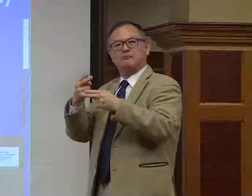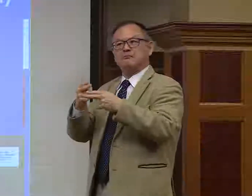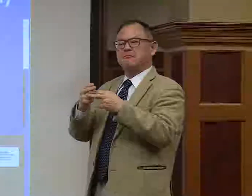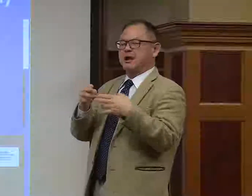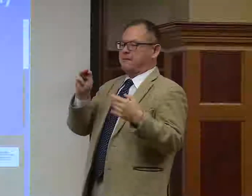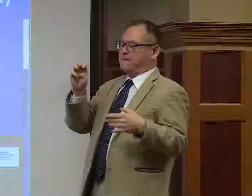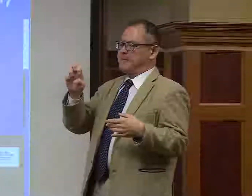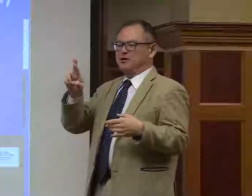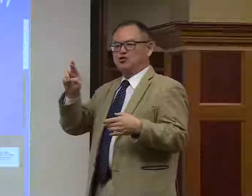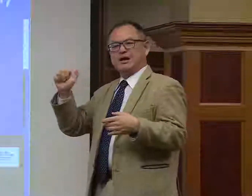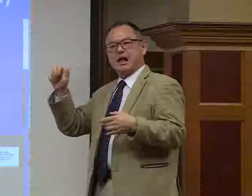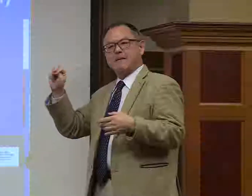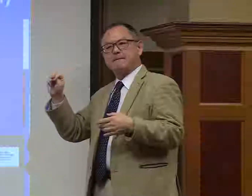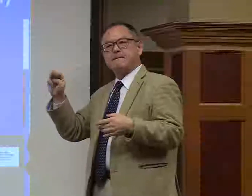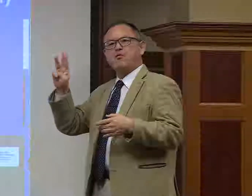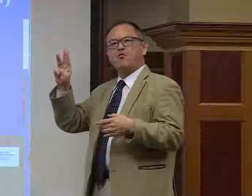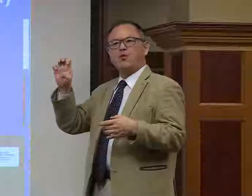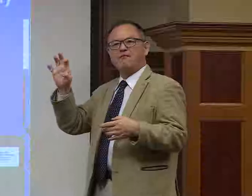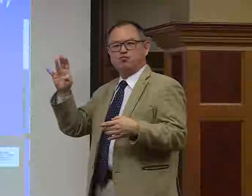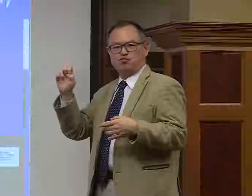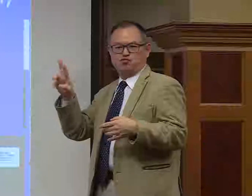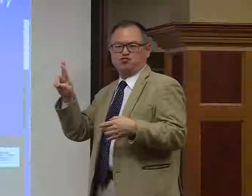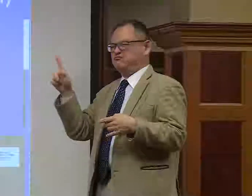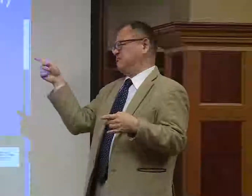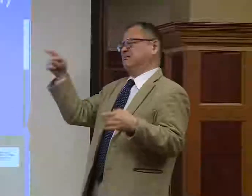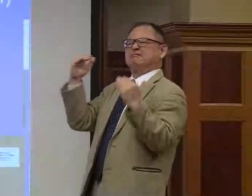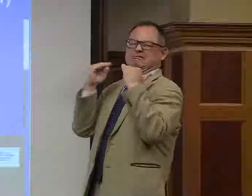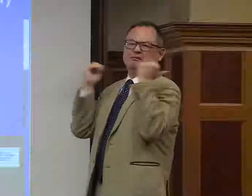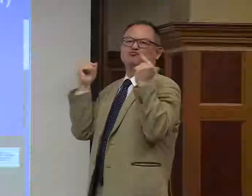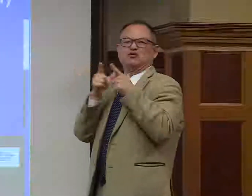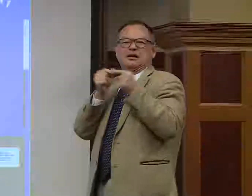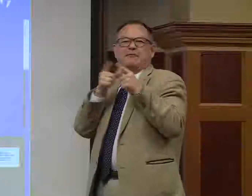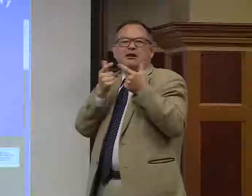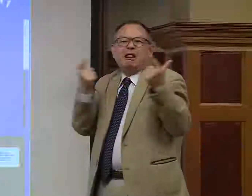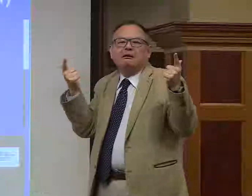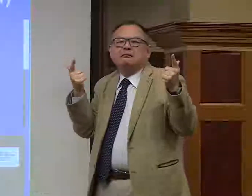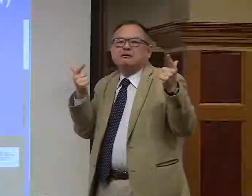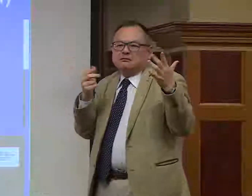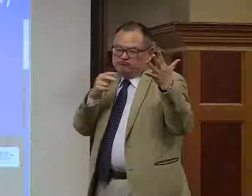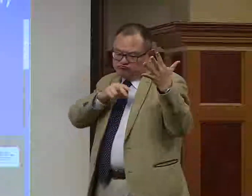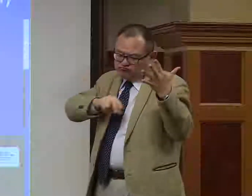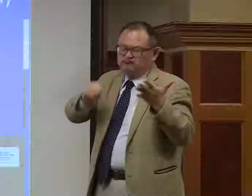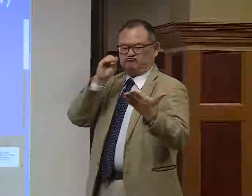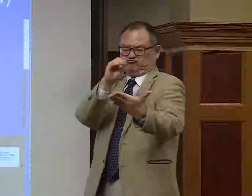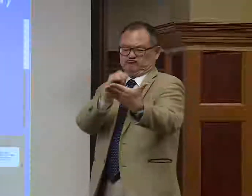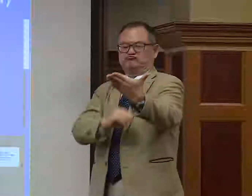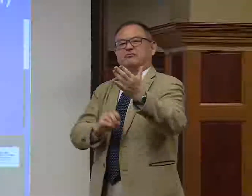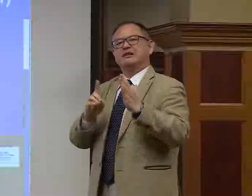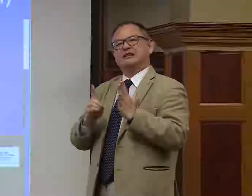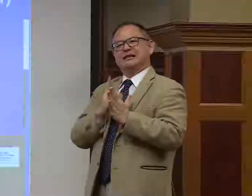It's the name of the dictionary, SO "Koji-en" is the name of the dictionary in Japan.